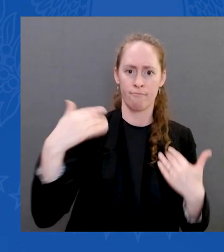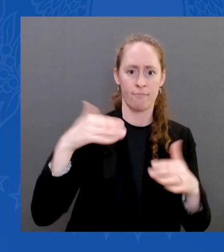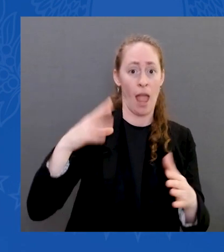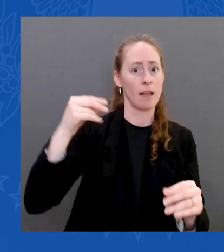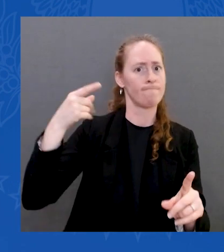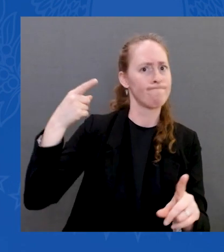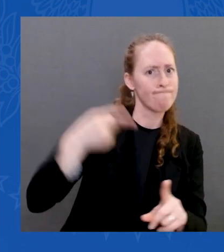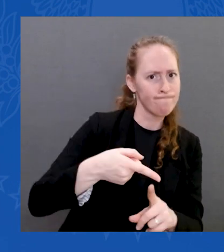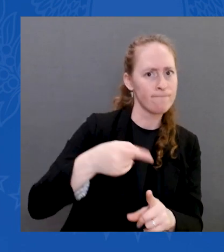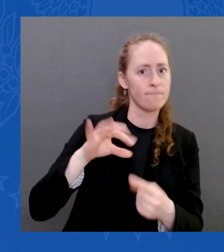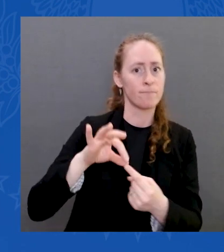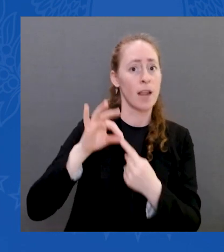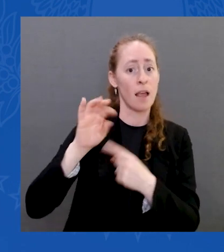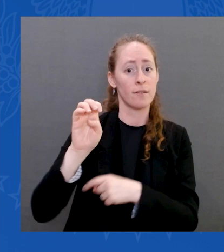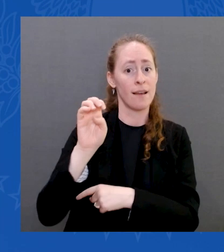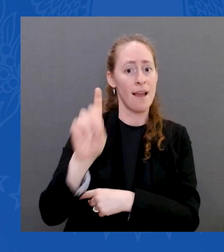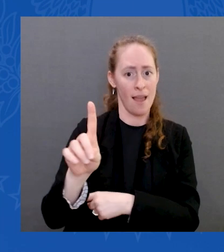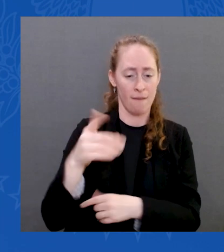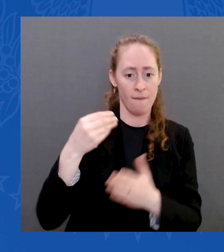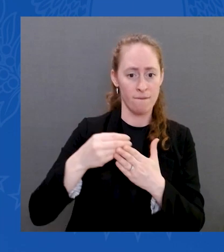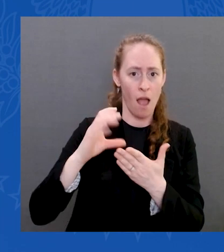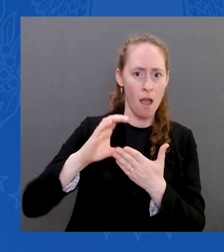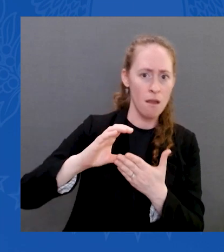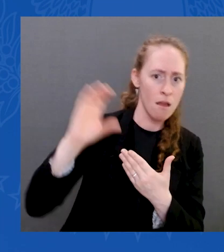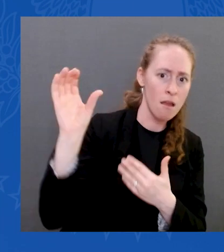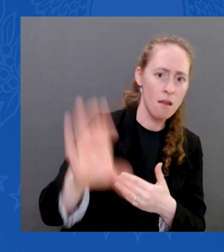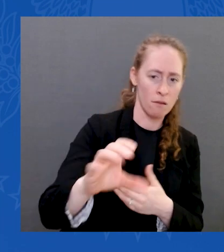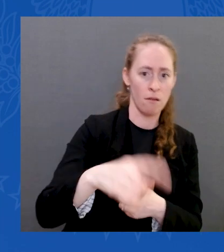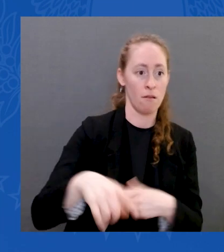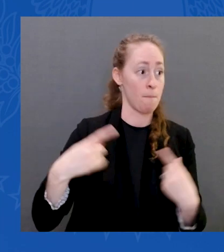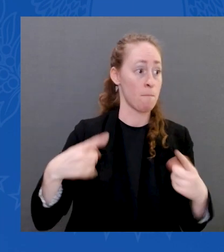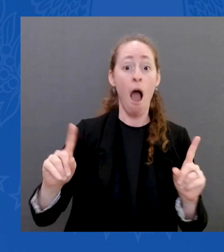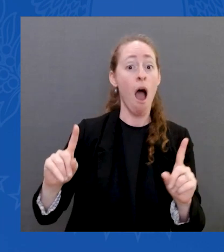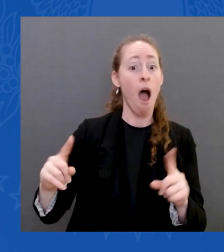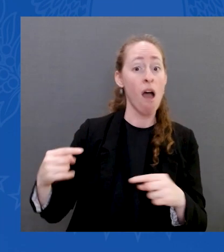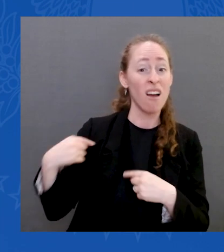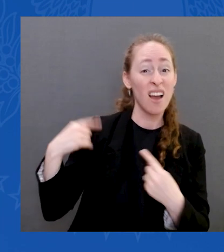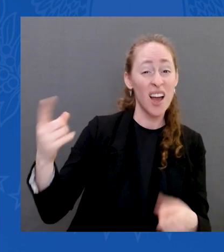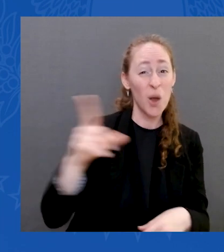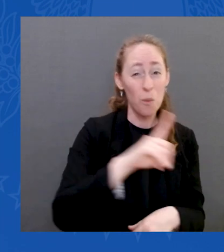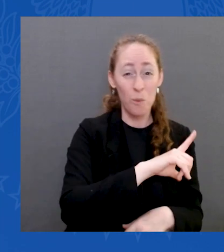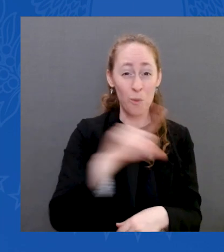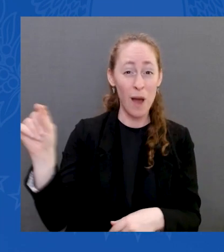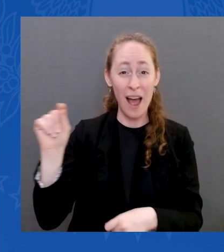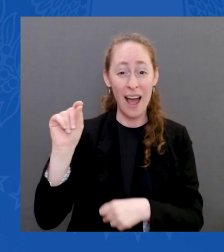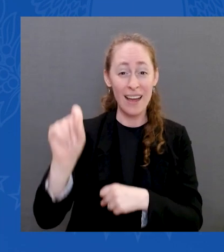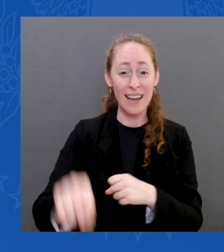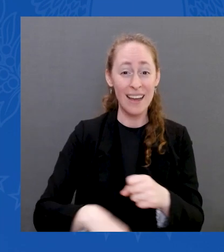We made the promise; we've never filled -- fulfilled it. We've got to fulfill it. We've got to add another billion-dollar commitment